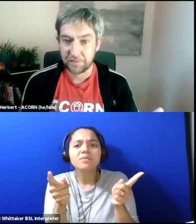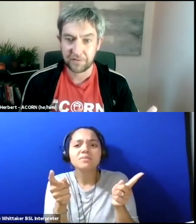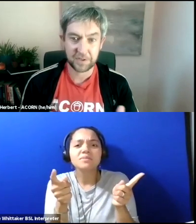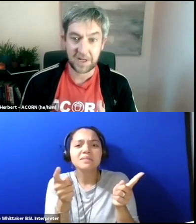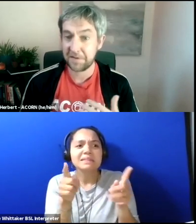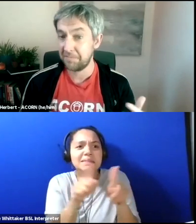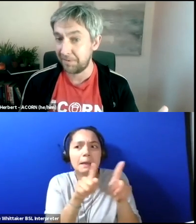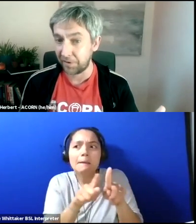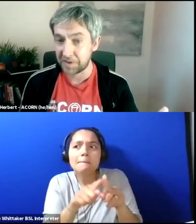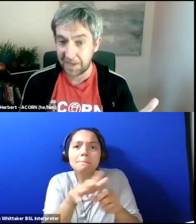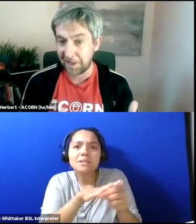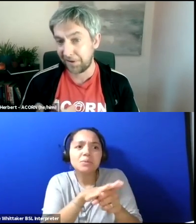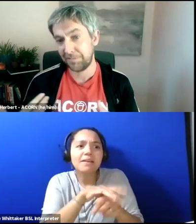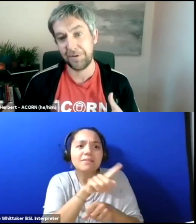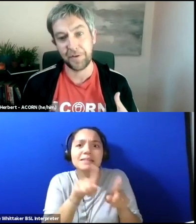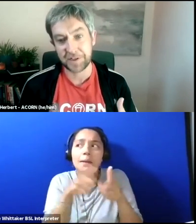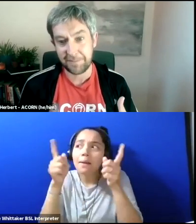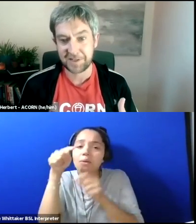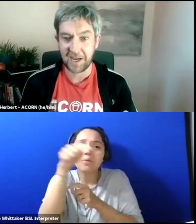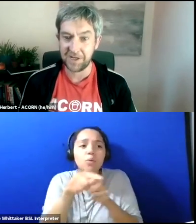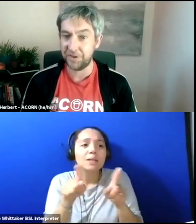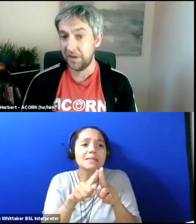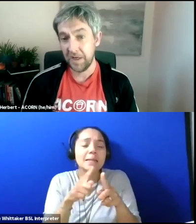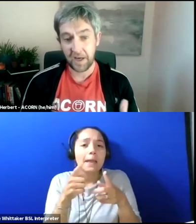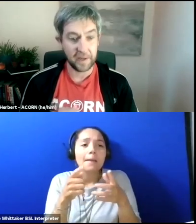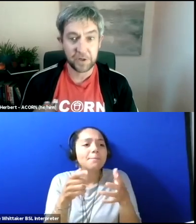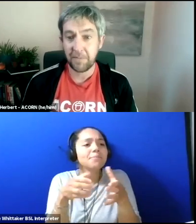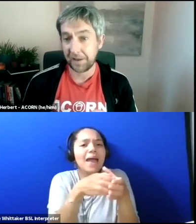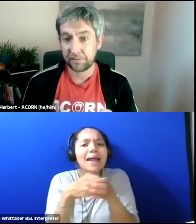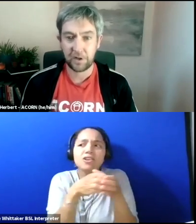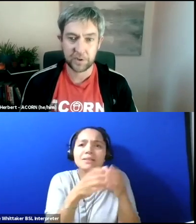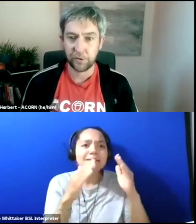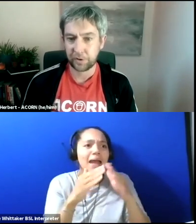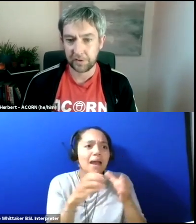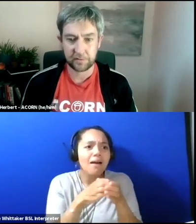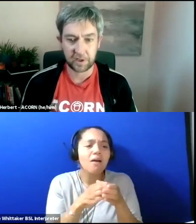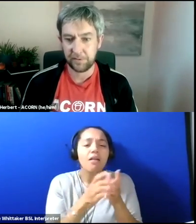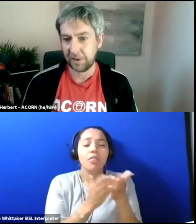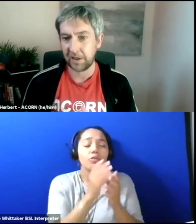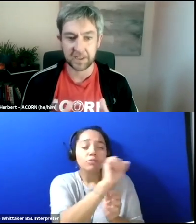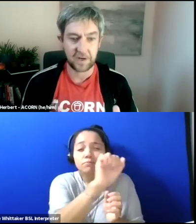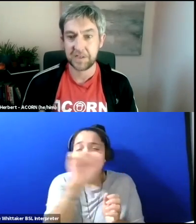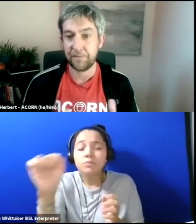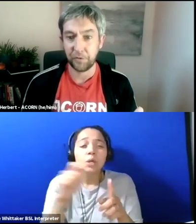thing, maybe they've got the same landlord, maybe got the same estate agent. And then we might through our door knocking throughout community links,